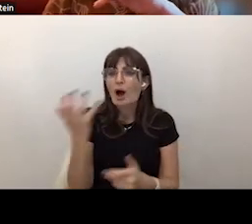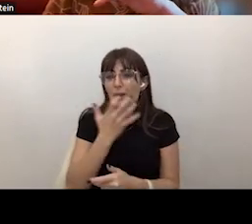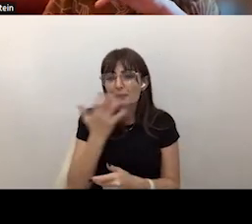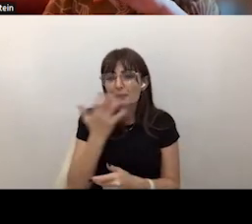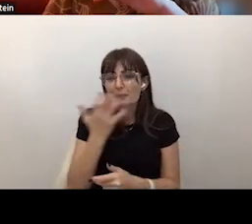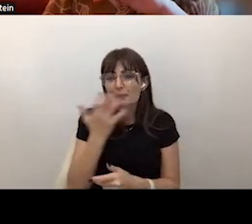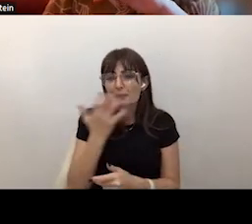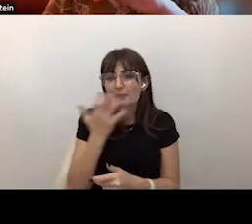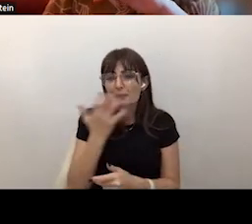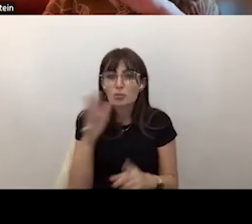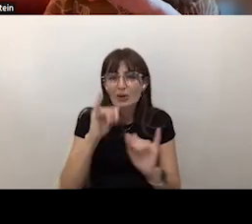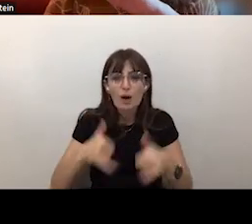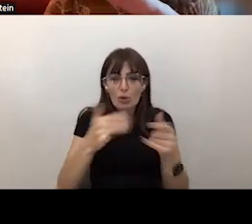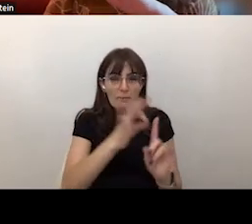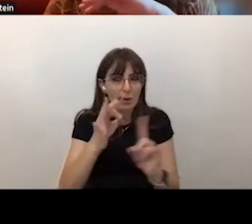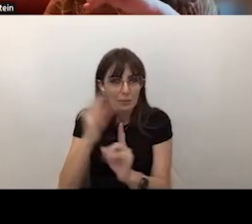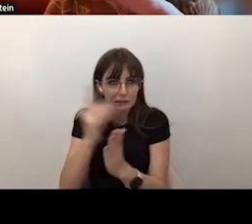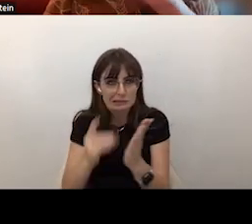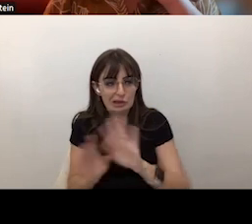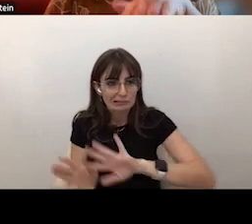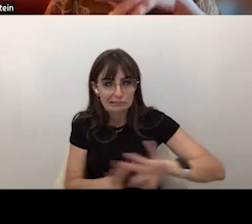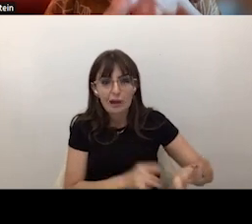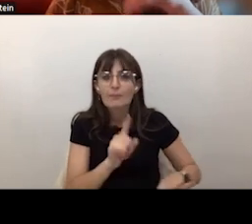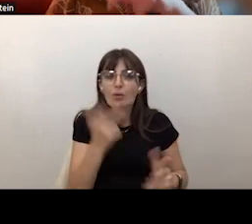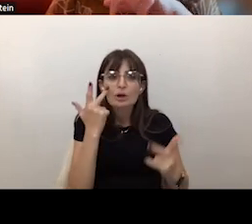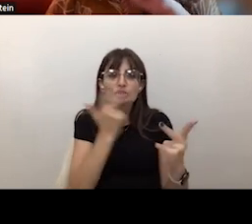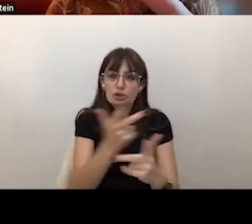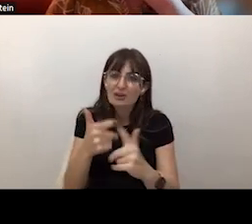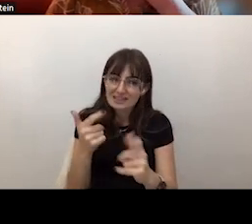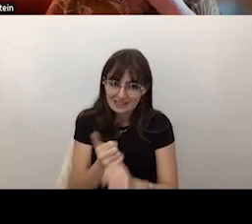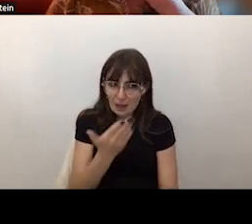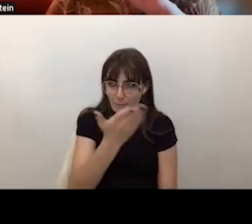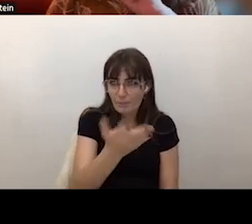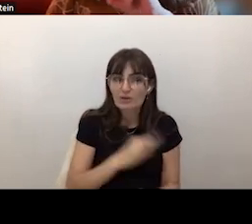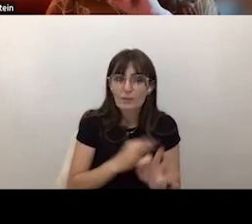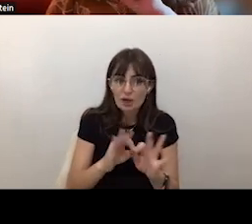awards for PowerPoint design. I wanted to share this example from the Association of California